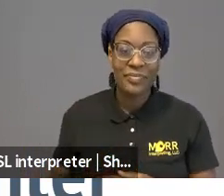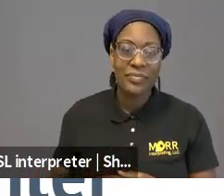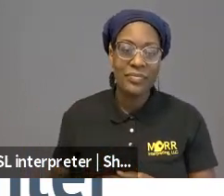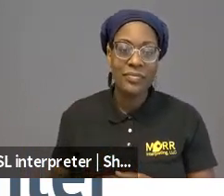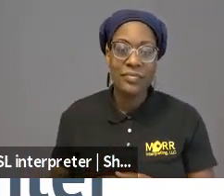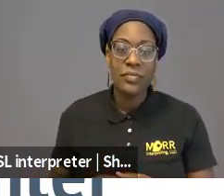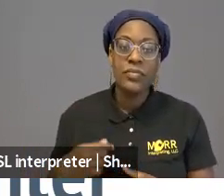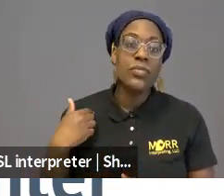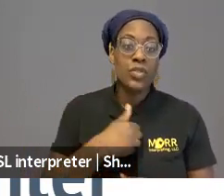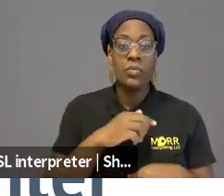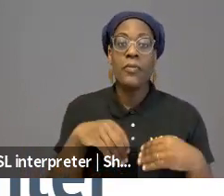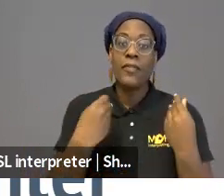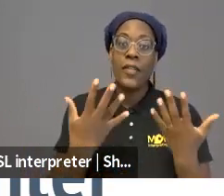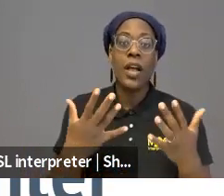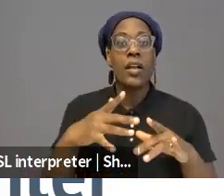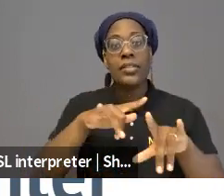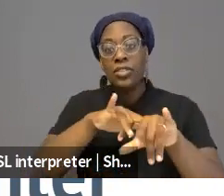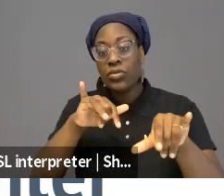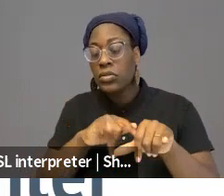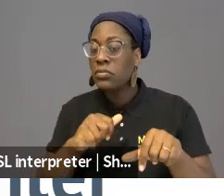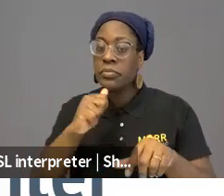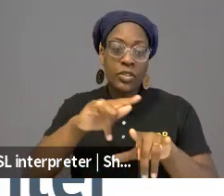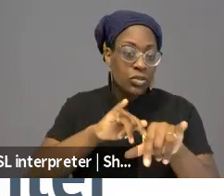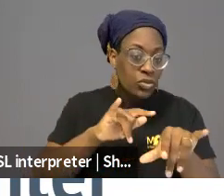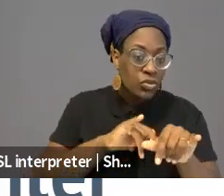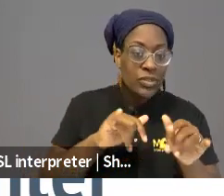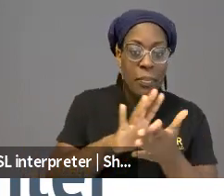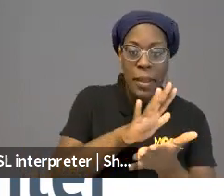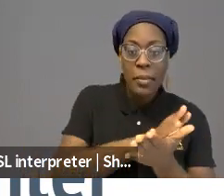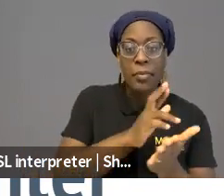We provide asynchronous paper reviews, email Q&A, and course visits, along with teaching students